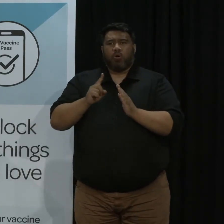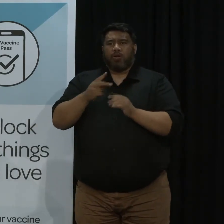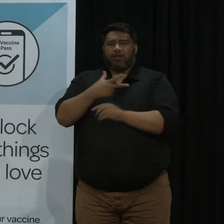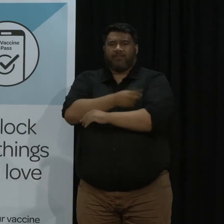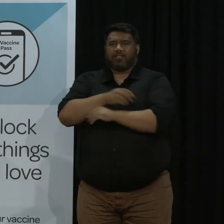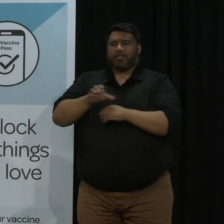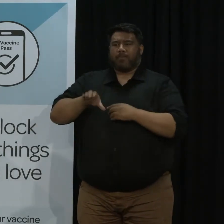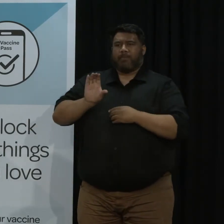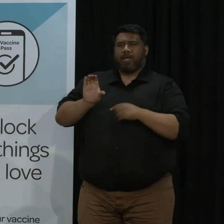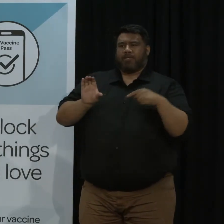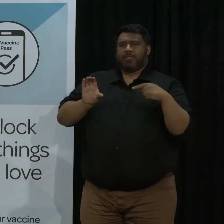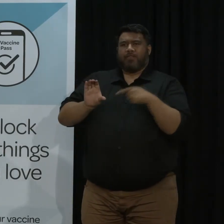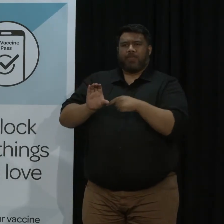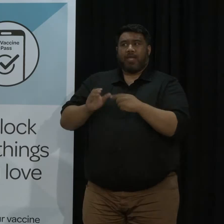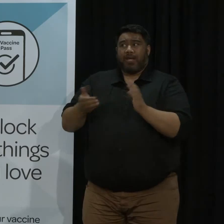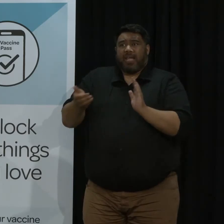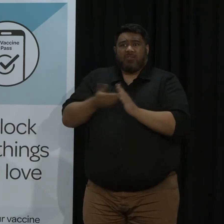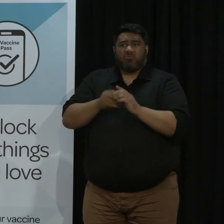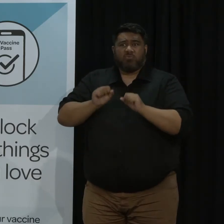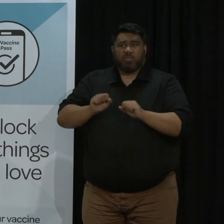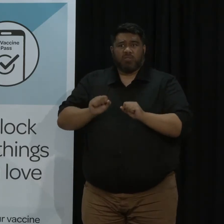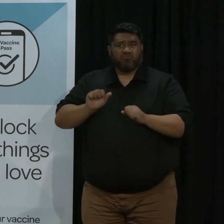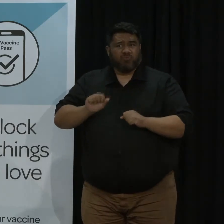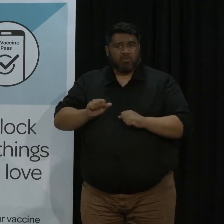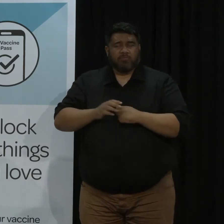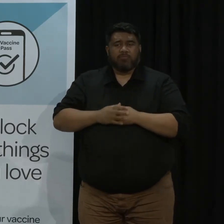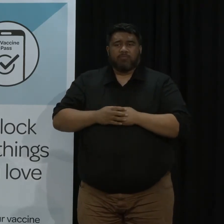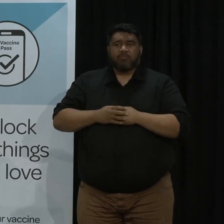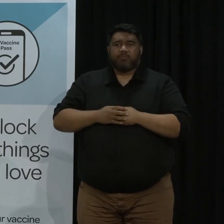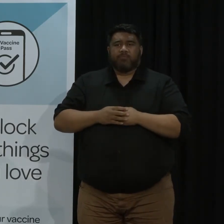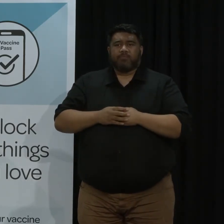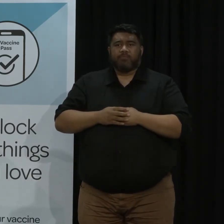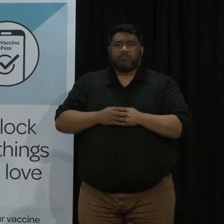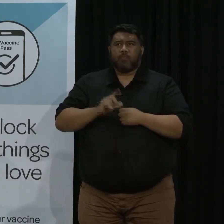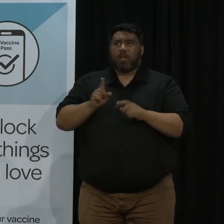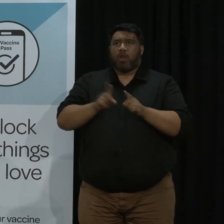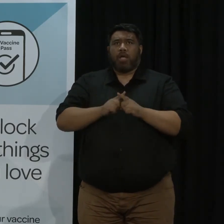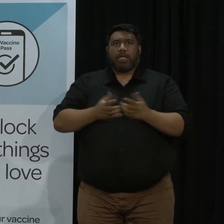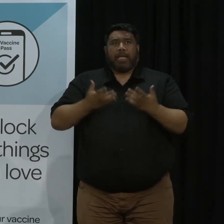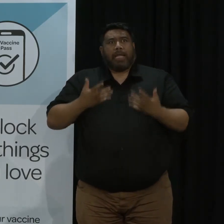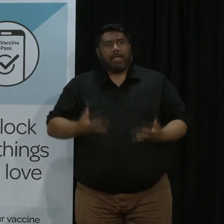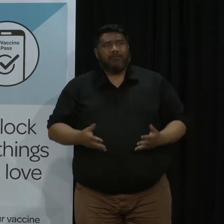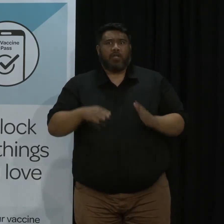similar, except now with vaccine passes. So those